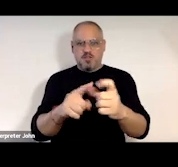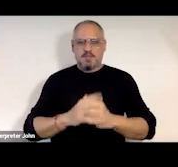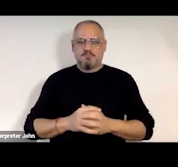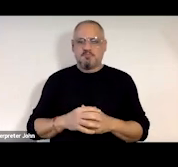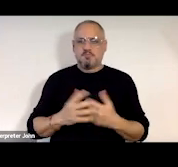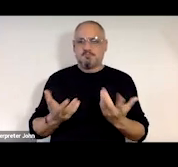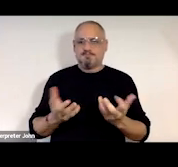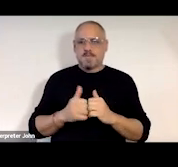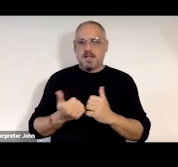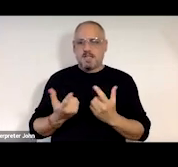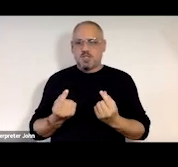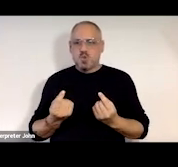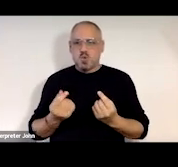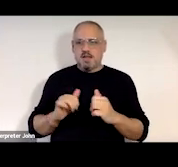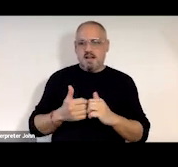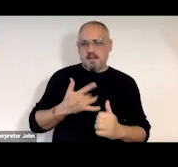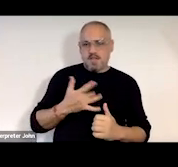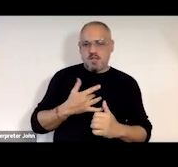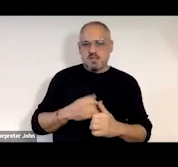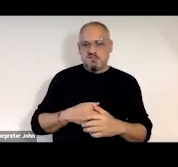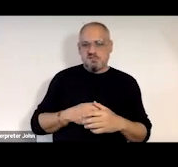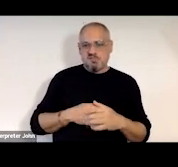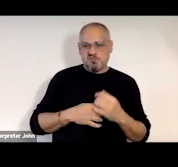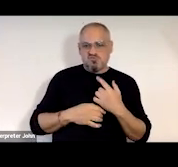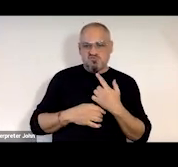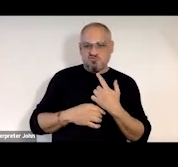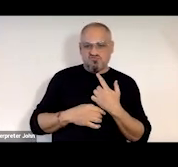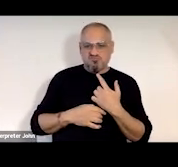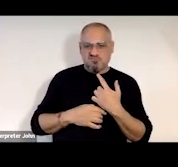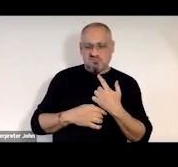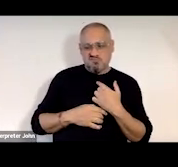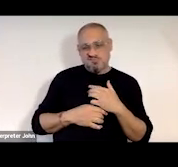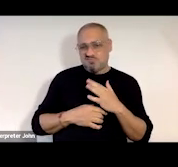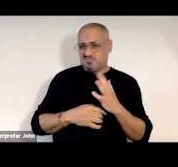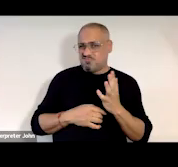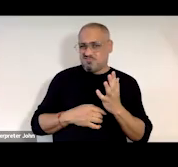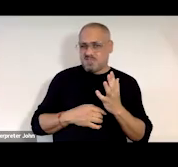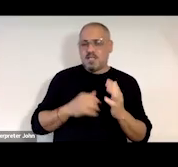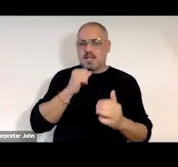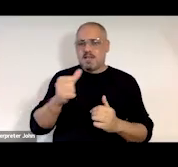how they're doing and how they're feeling non-verbally. So paying attention to that nonverbal communication,